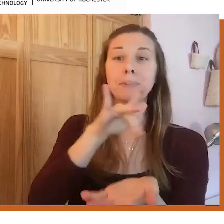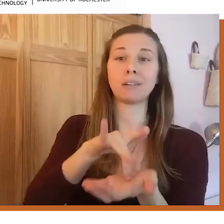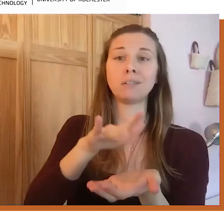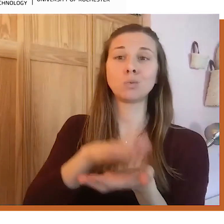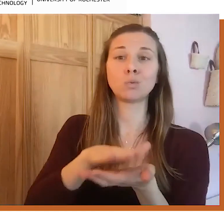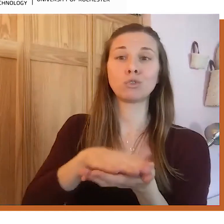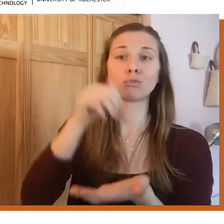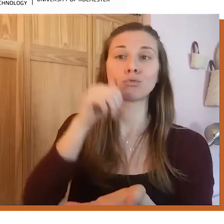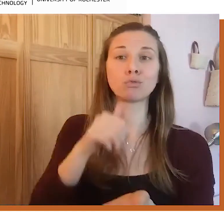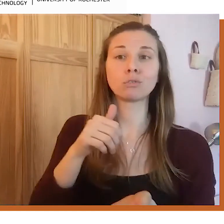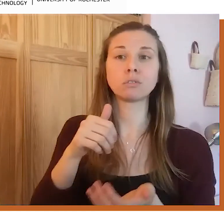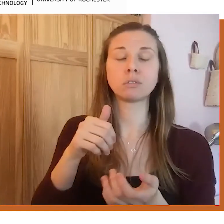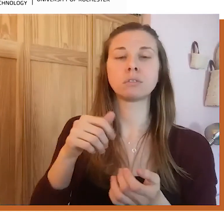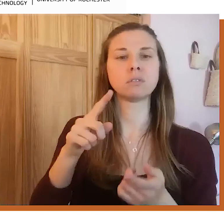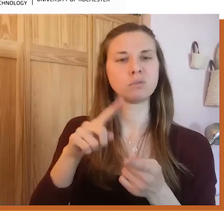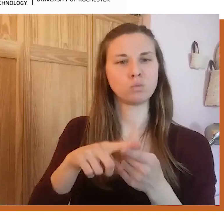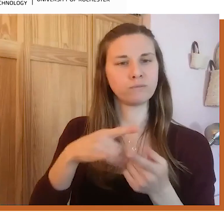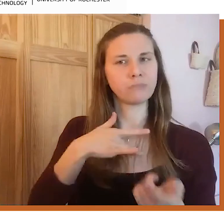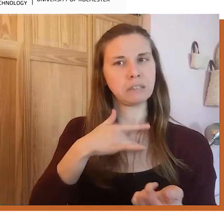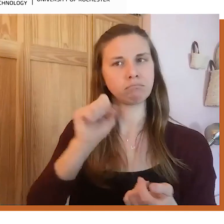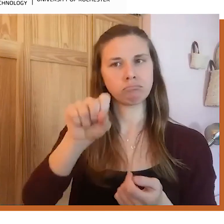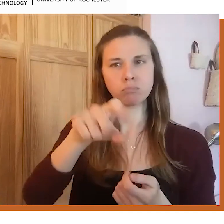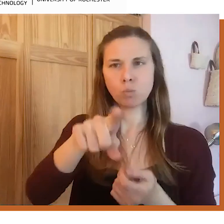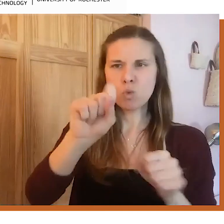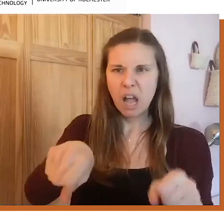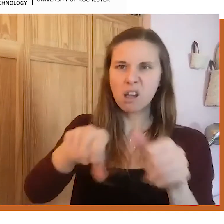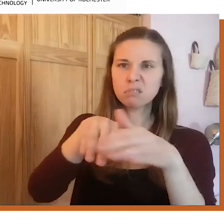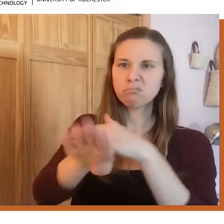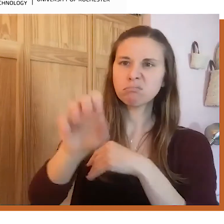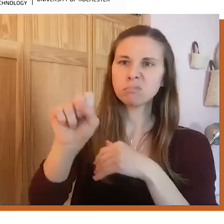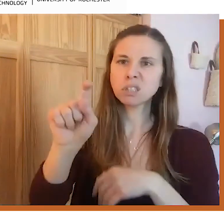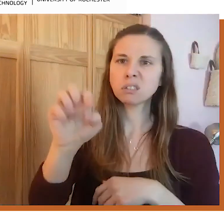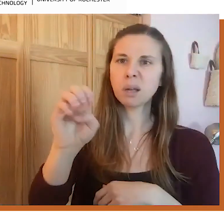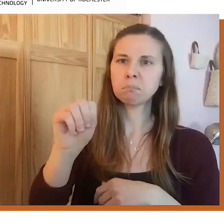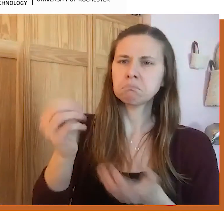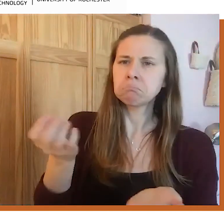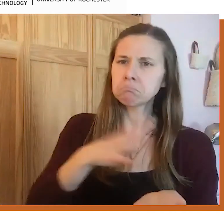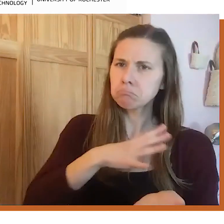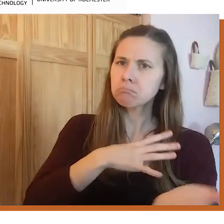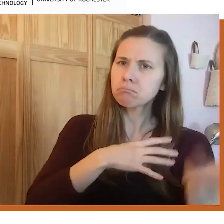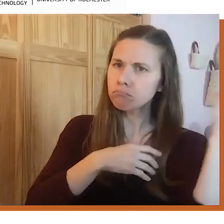The point of this program is to encourage middle-school girls to feel like they can go into STEM fields